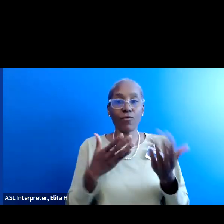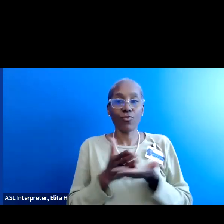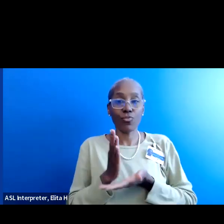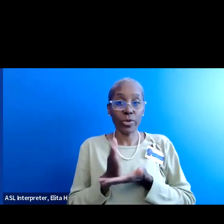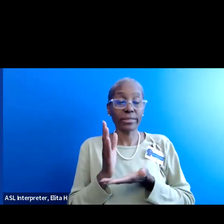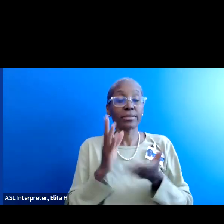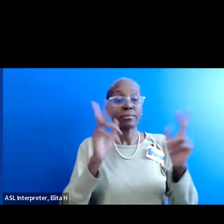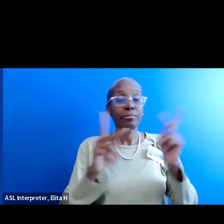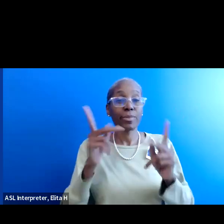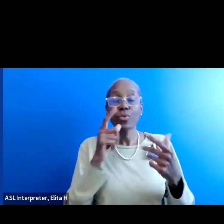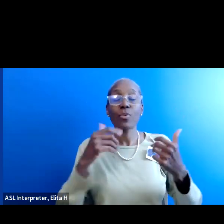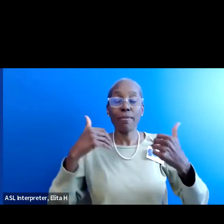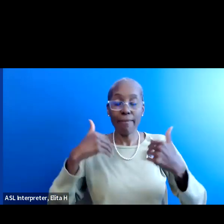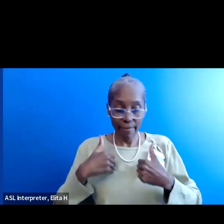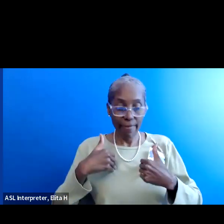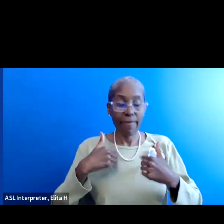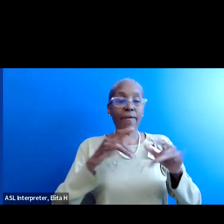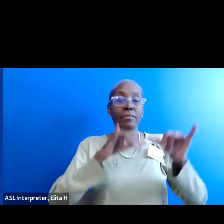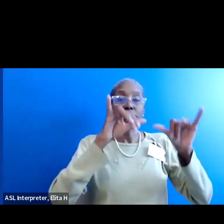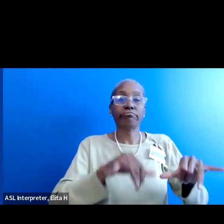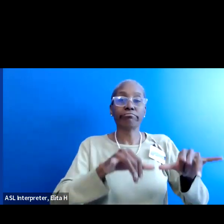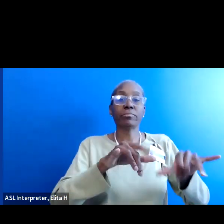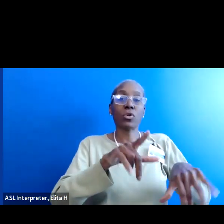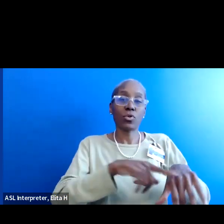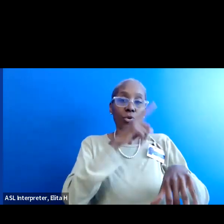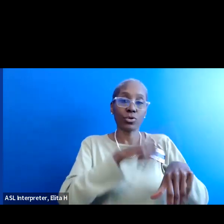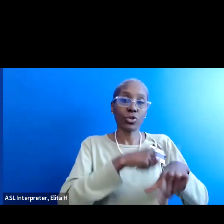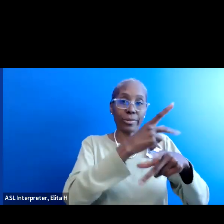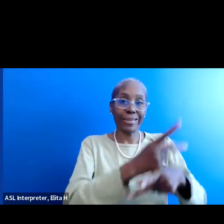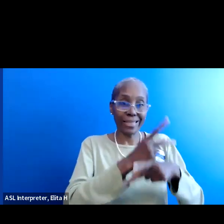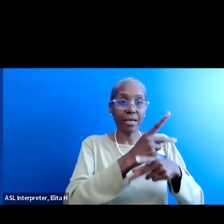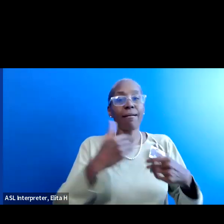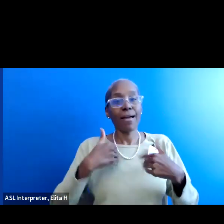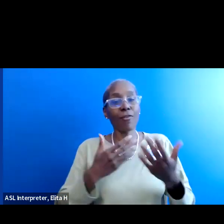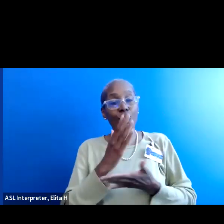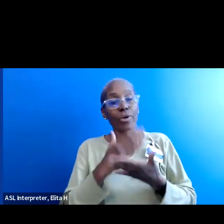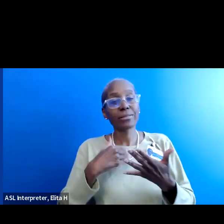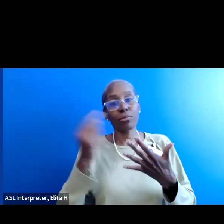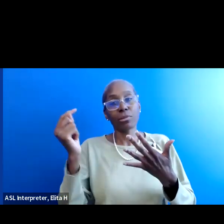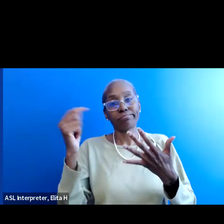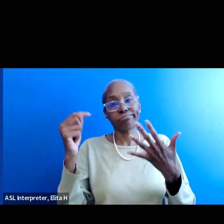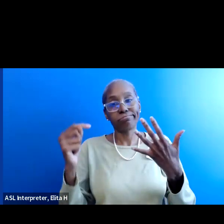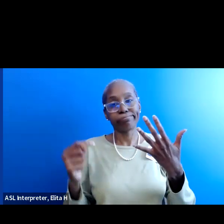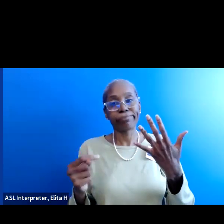individuals living in long-term care facilities have rights, and I'll provide a basic overview of resident rights.